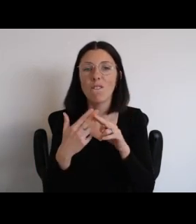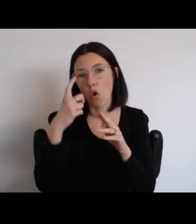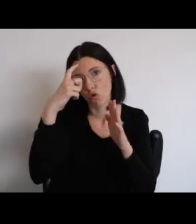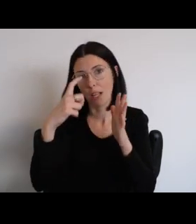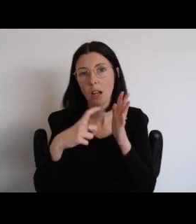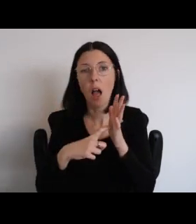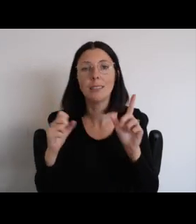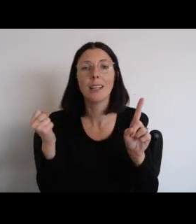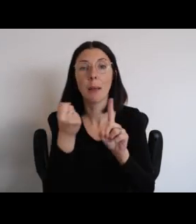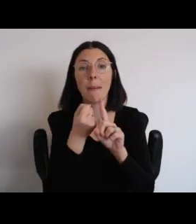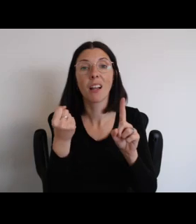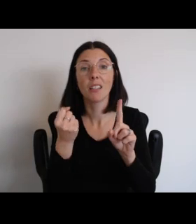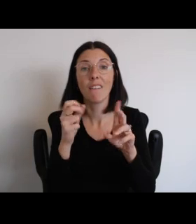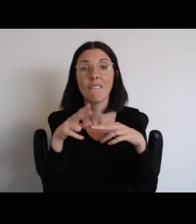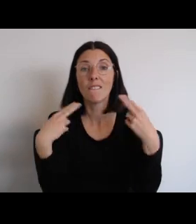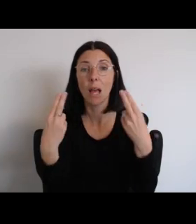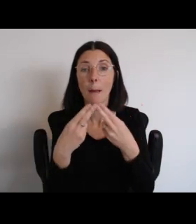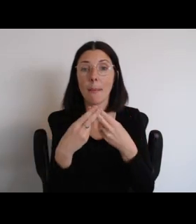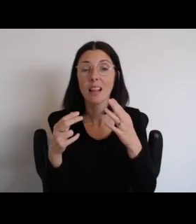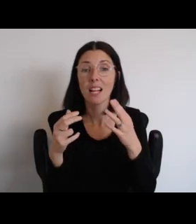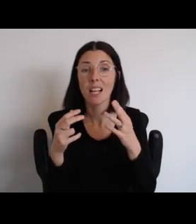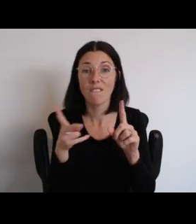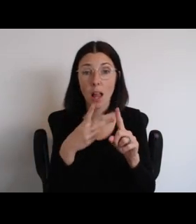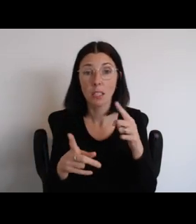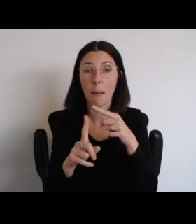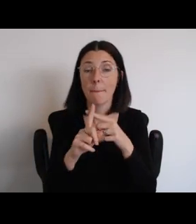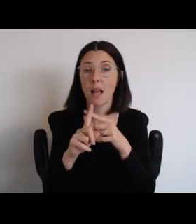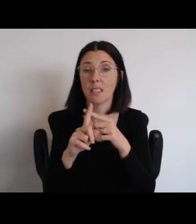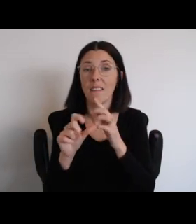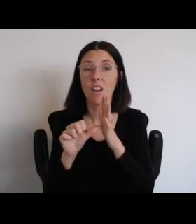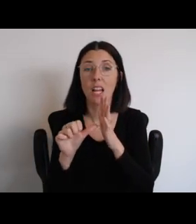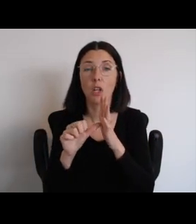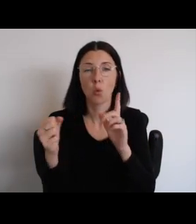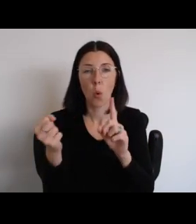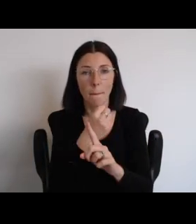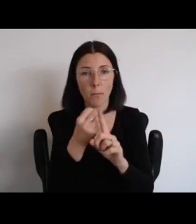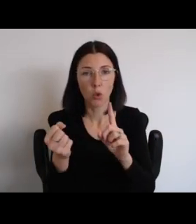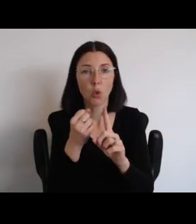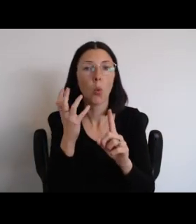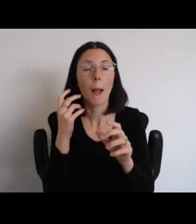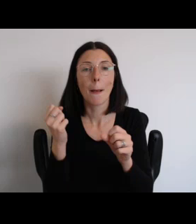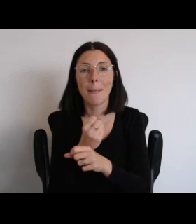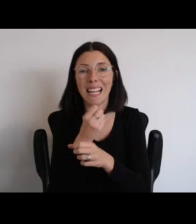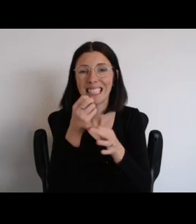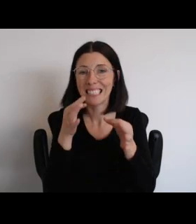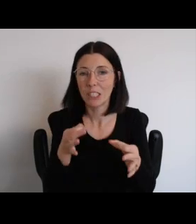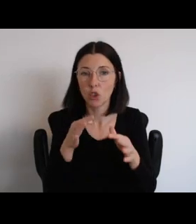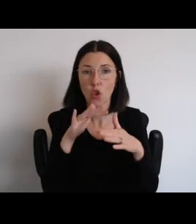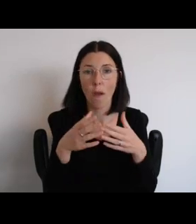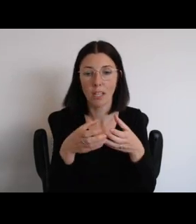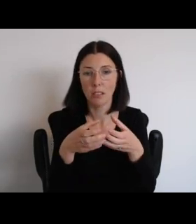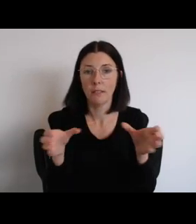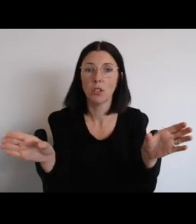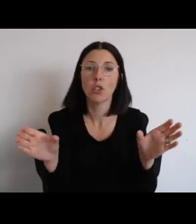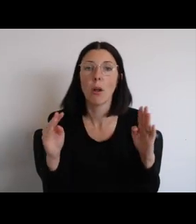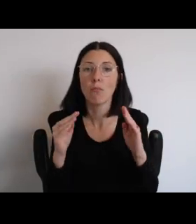abuse in decision making regarding the division of property post the end of the relationship as